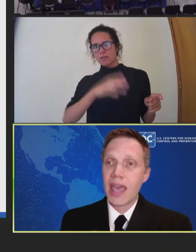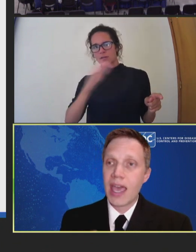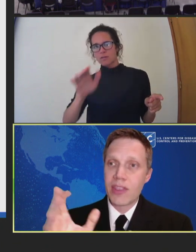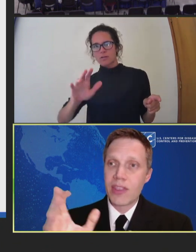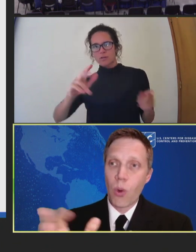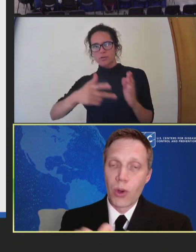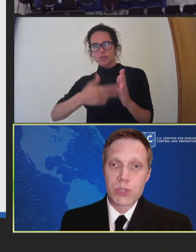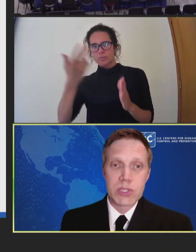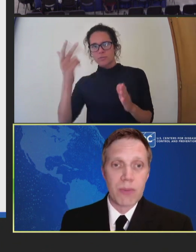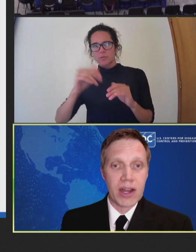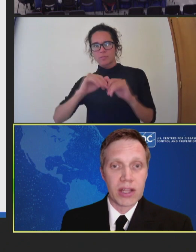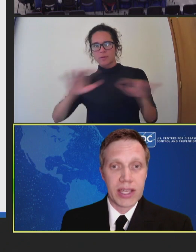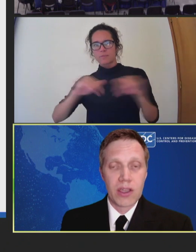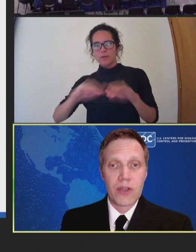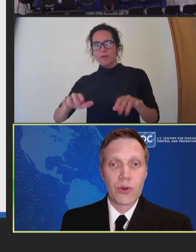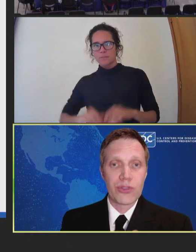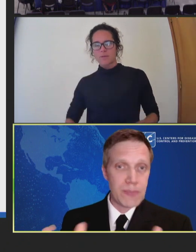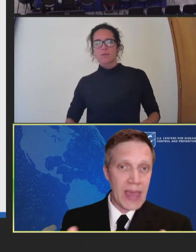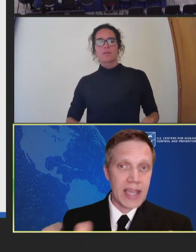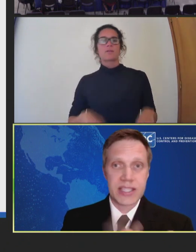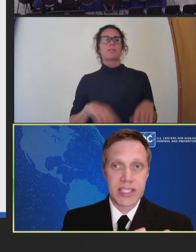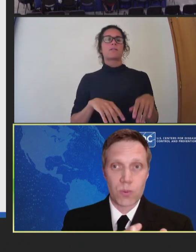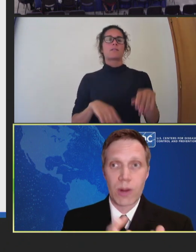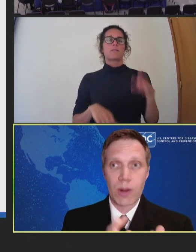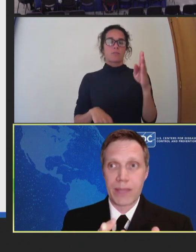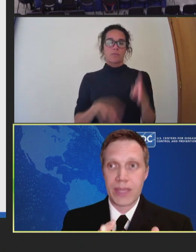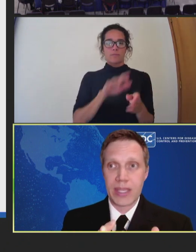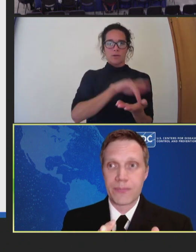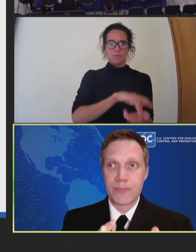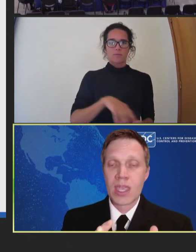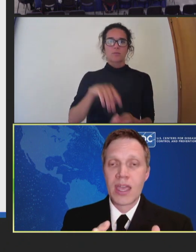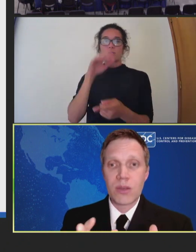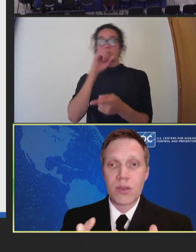And then the orange was modeling for this past season where we might be. And what I